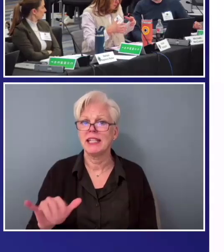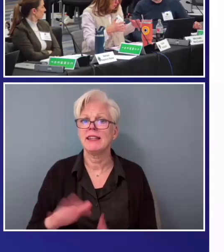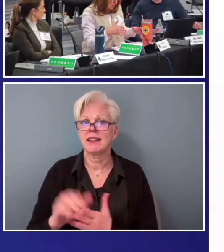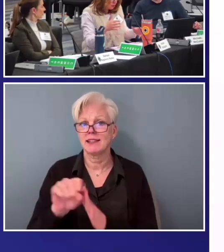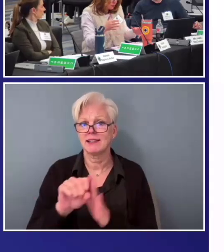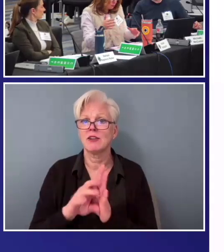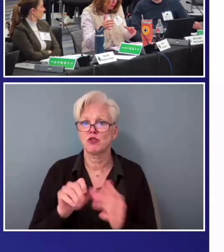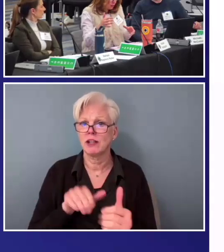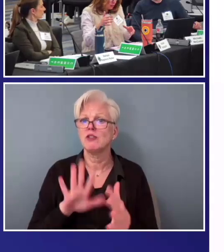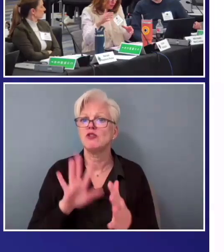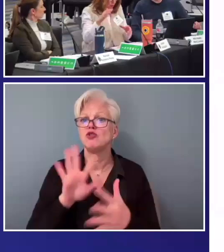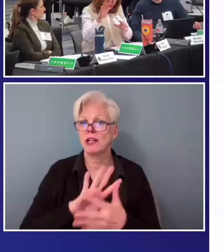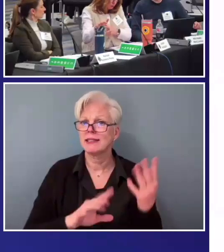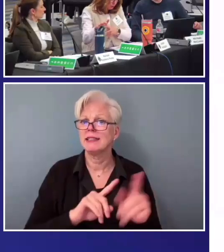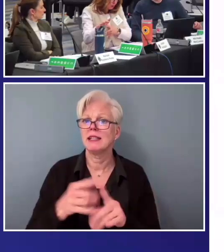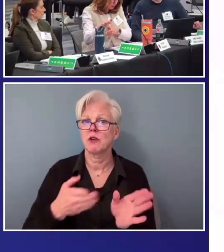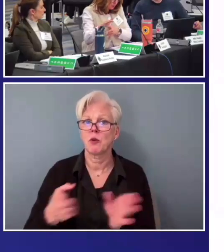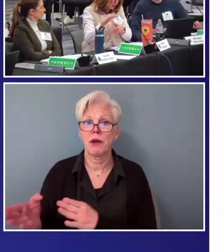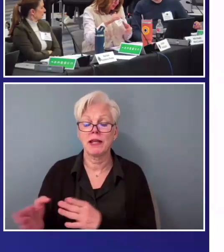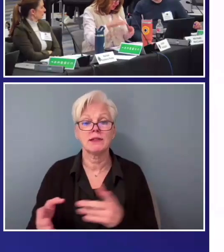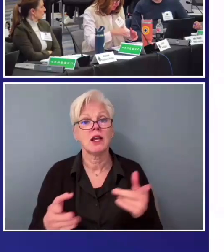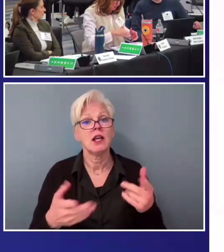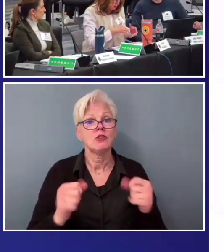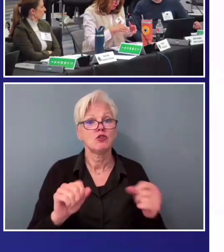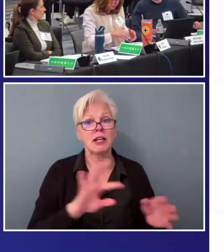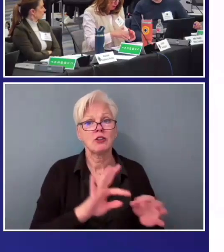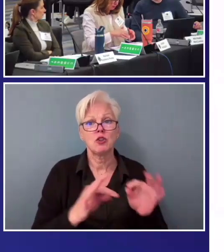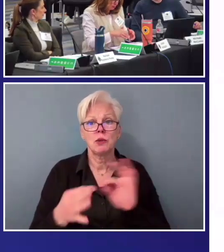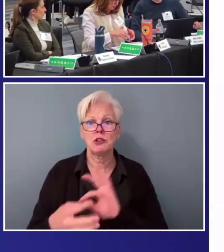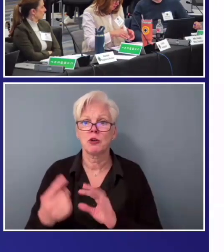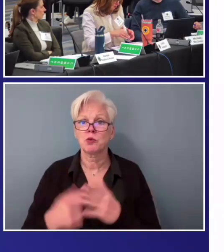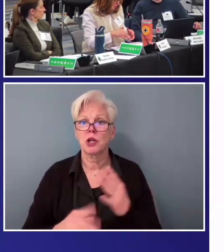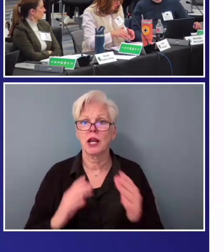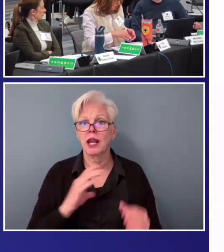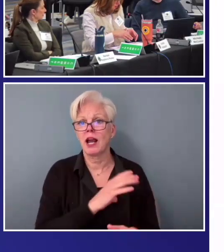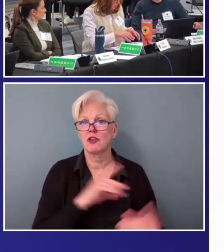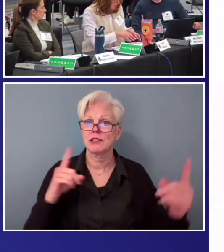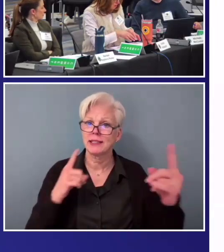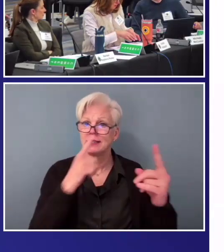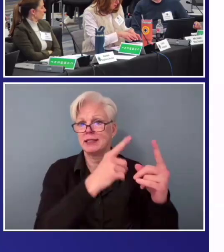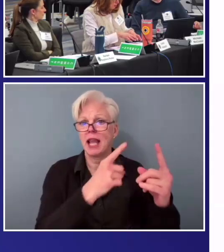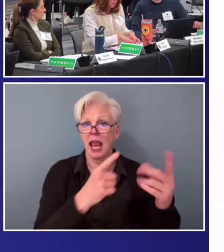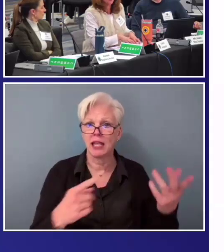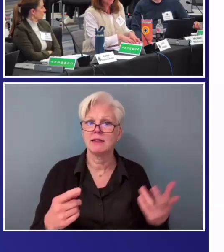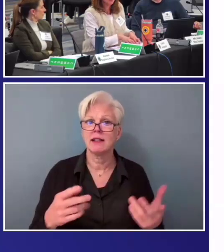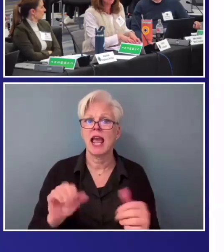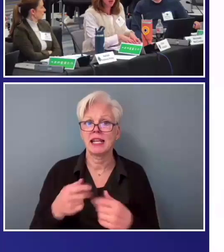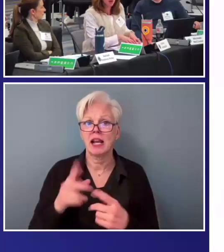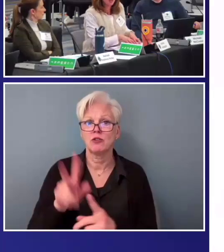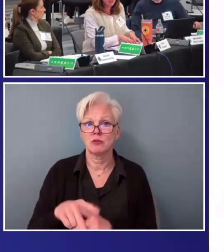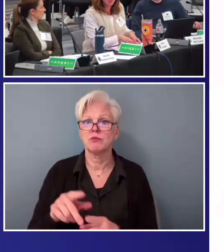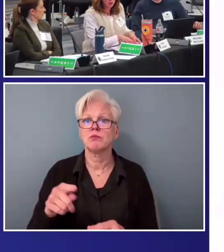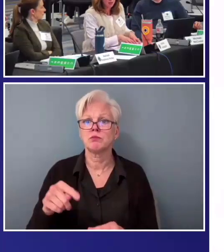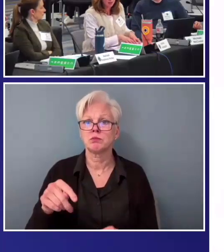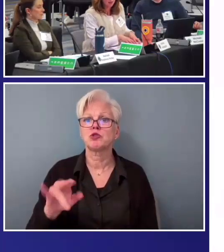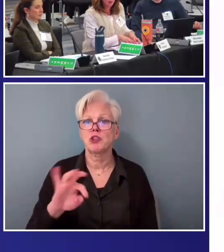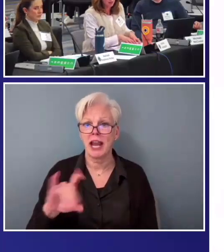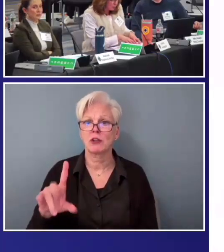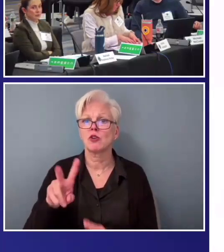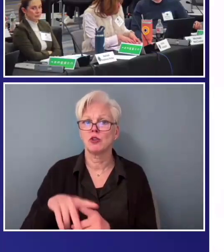in trying to interpret Congress's intent for practical purposes for institutions, you can empower state policymakers to think